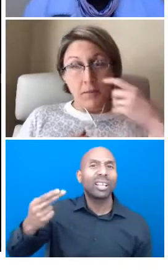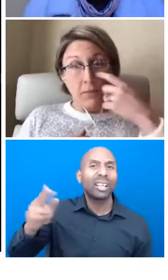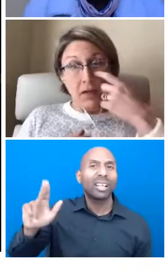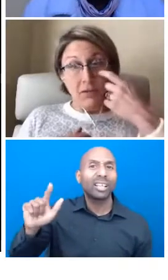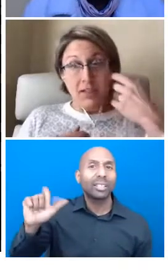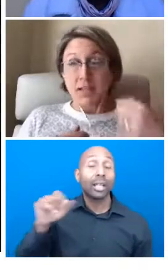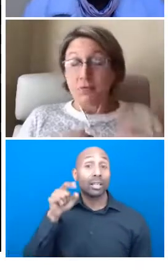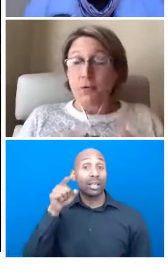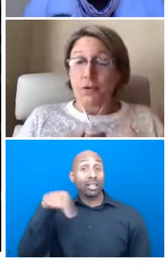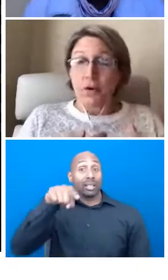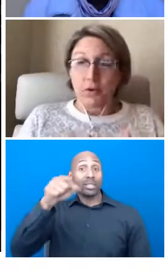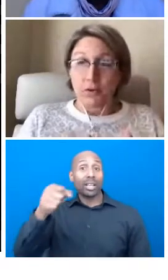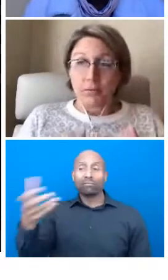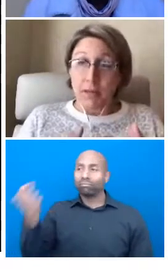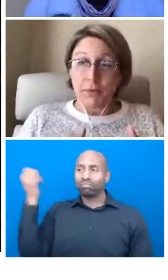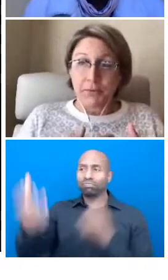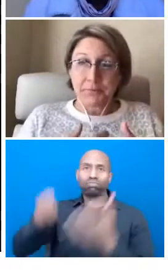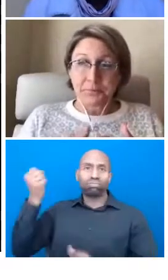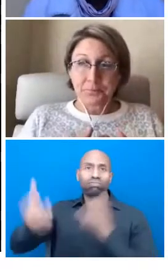benefits and their own people.